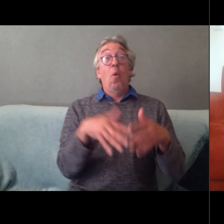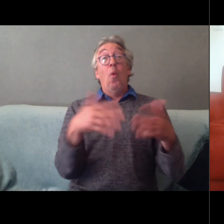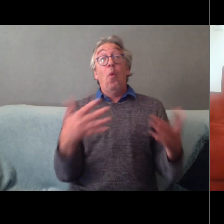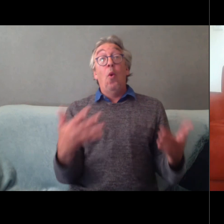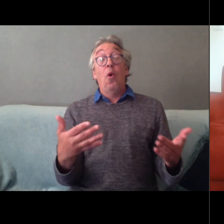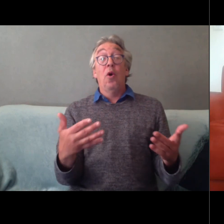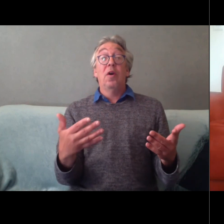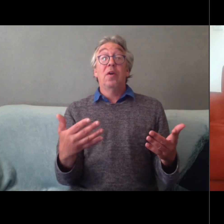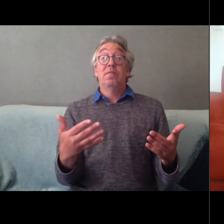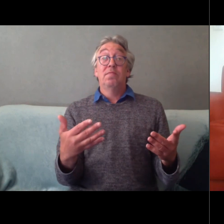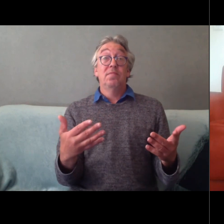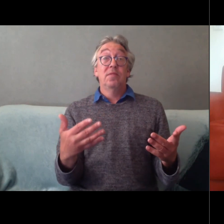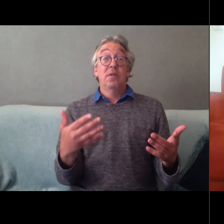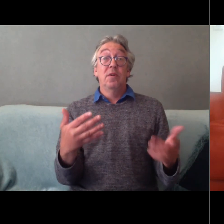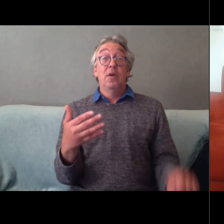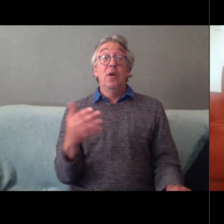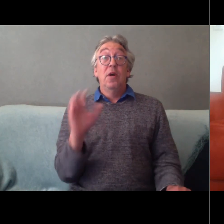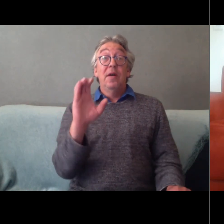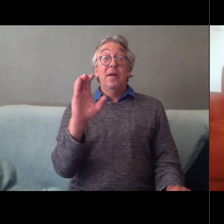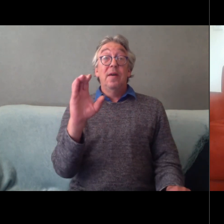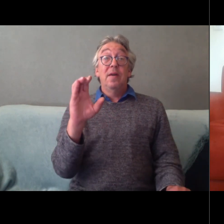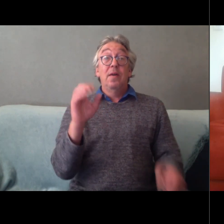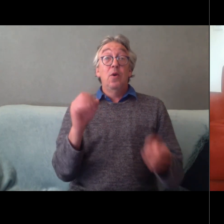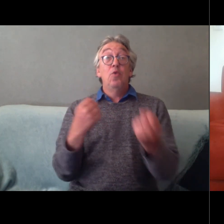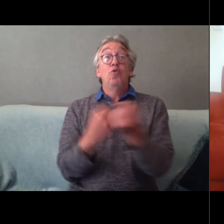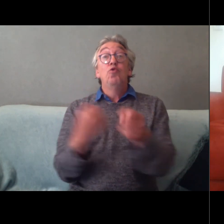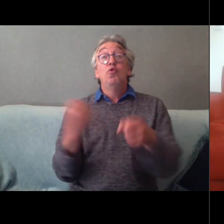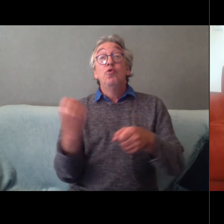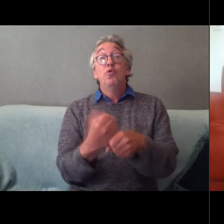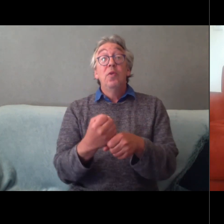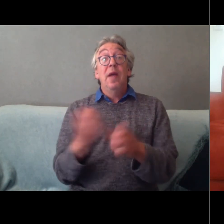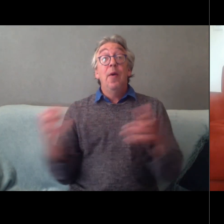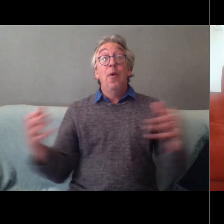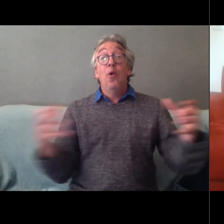and civic engagement for such type of volunteers to motivate them.